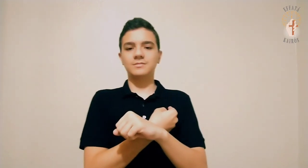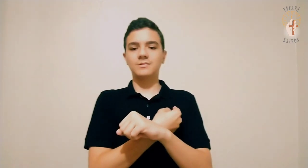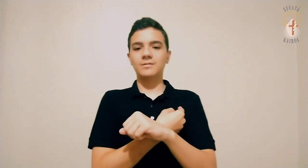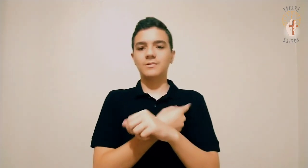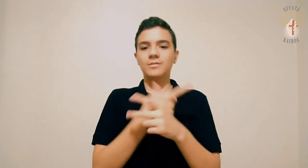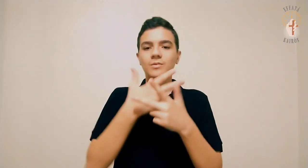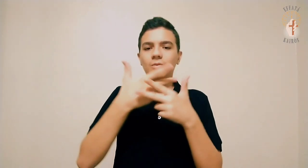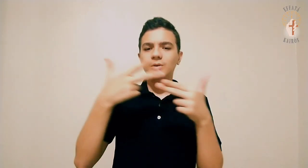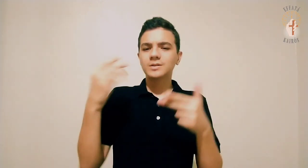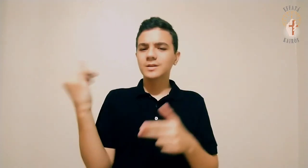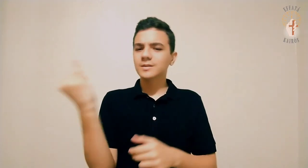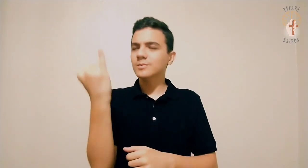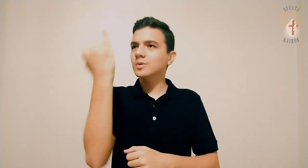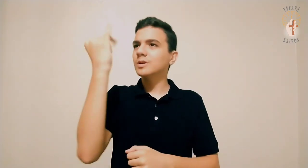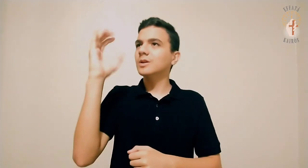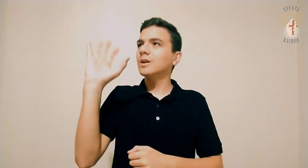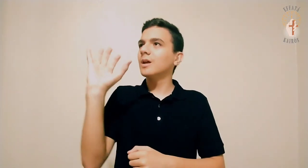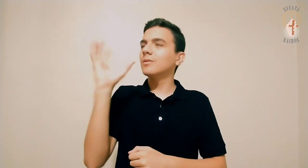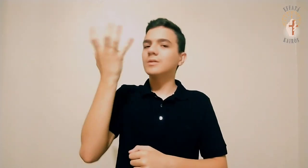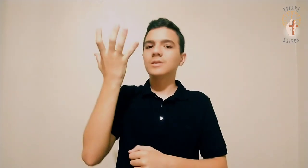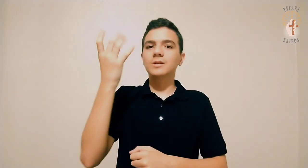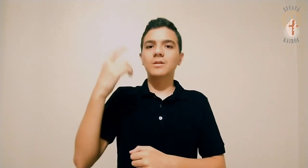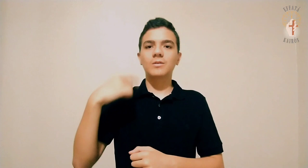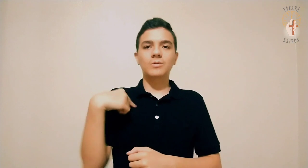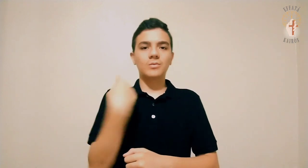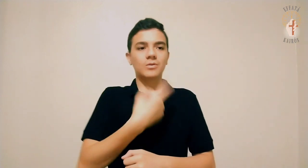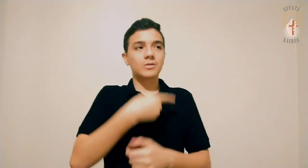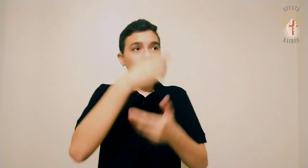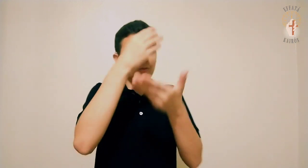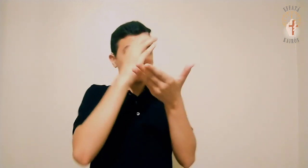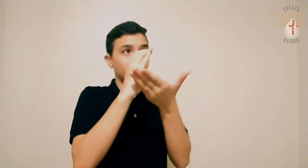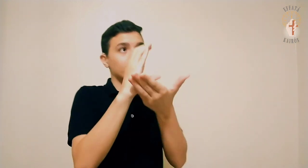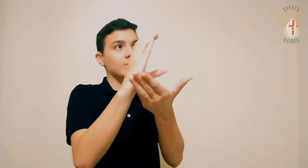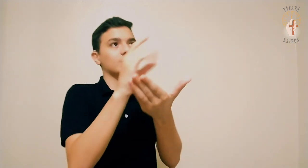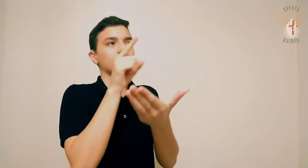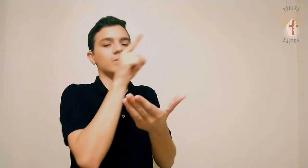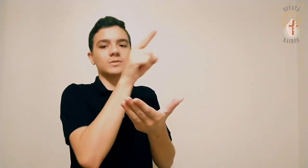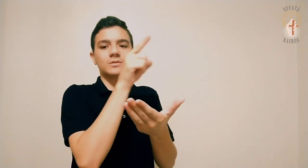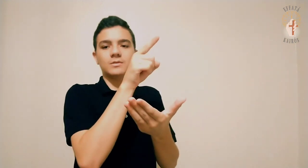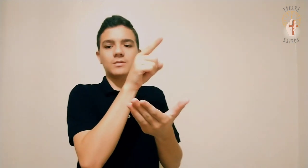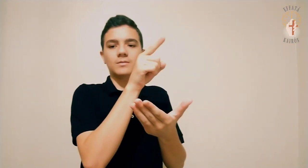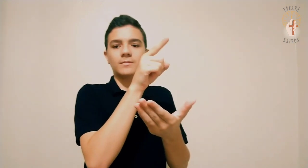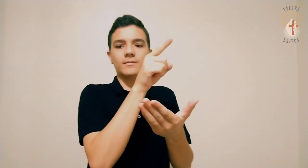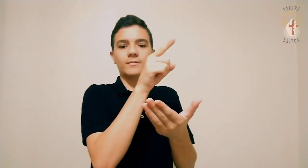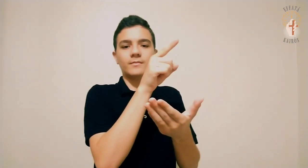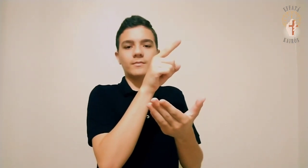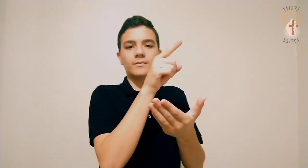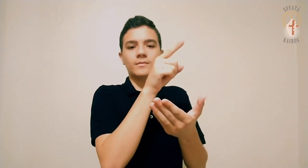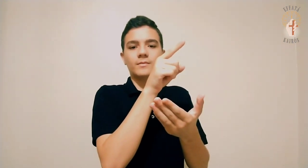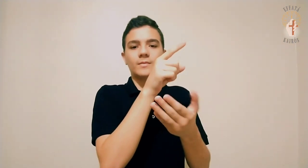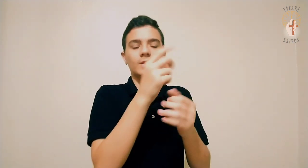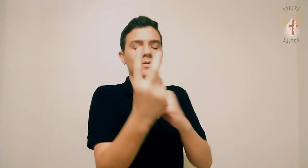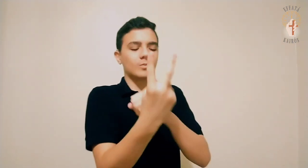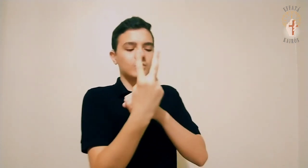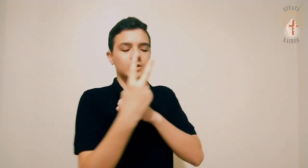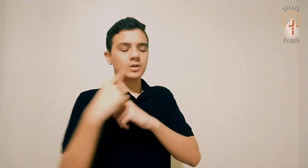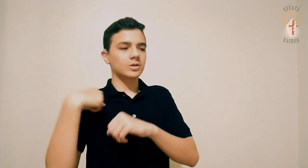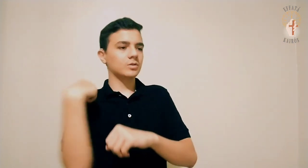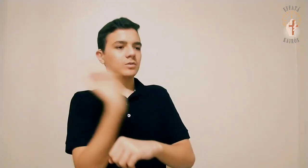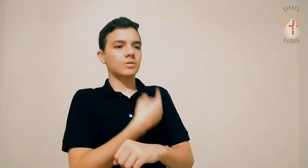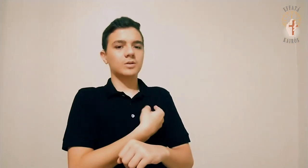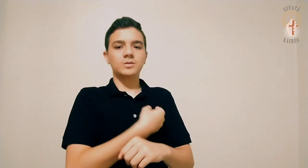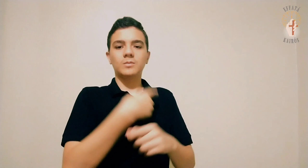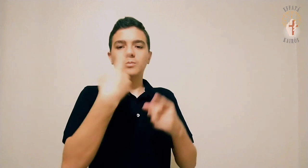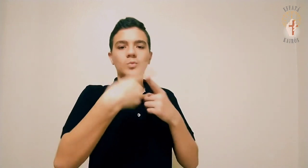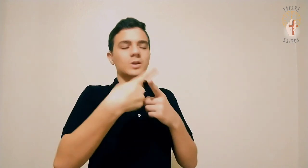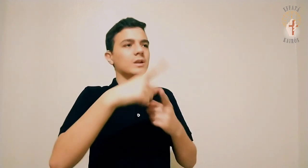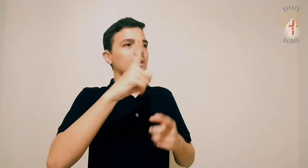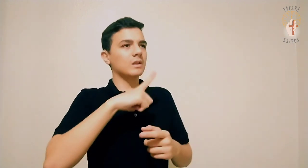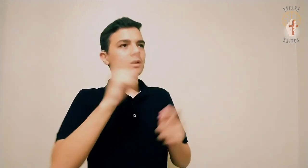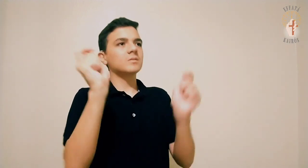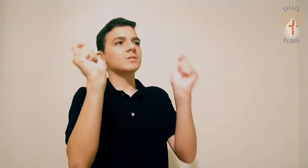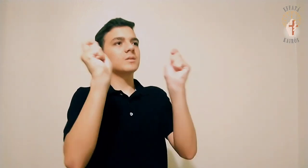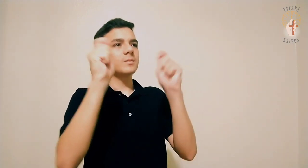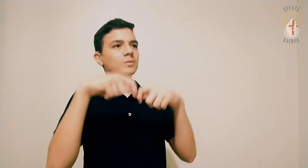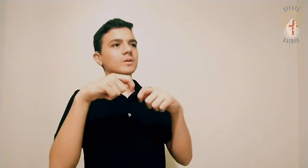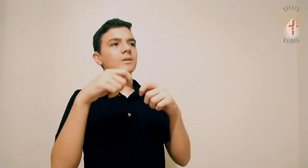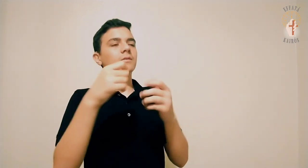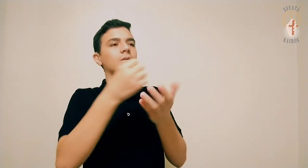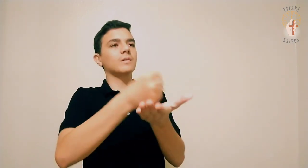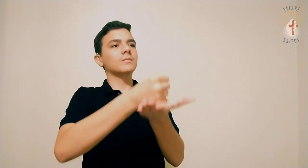Take under your protection the important cause that we entrust to you,